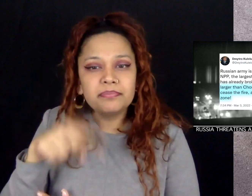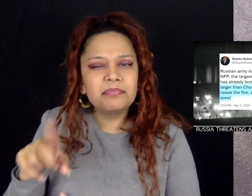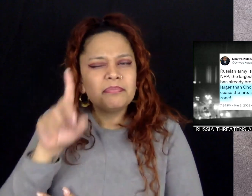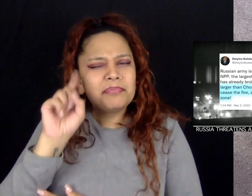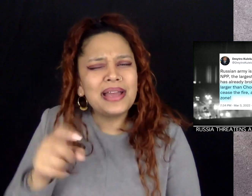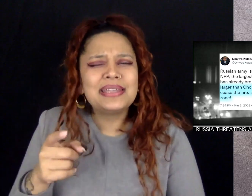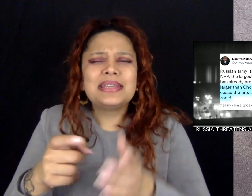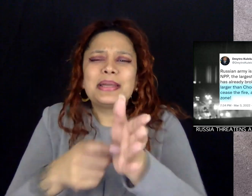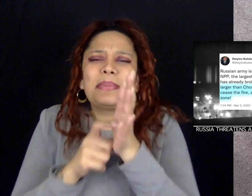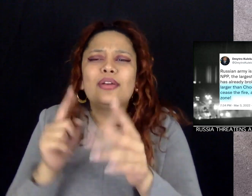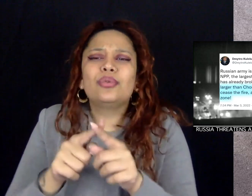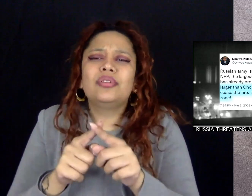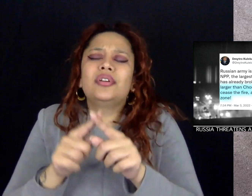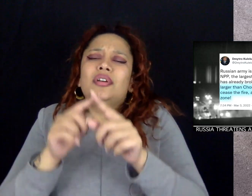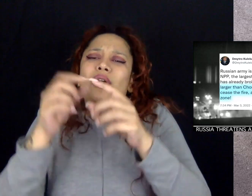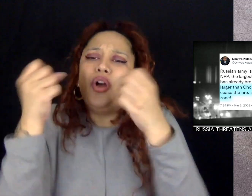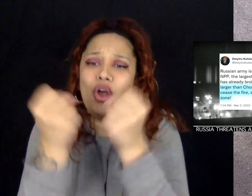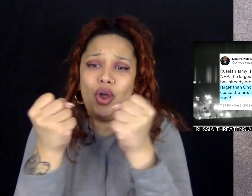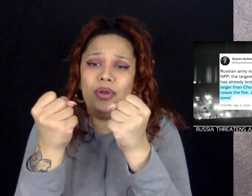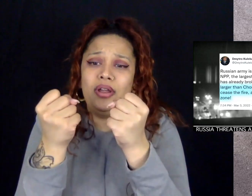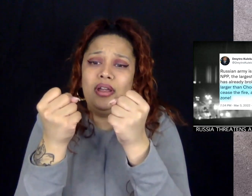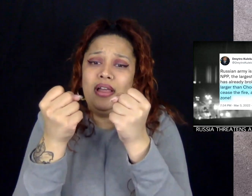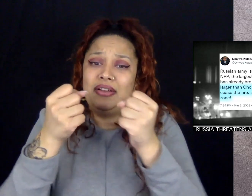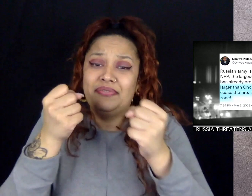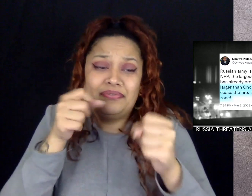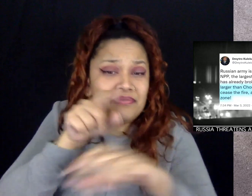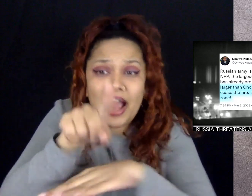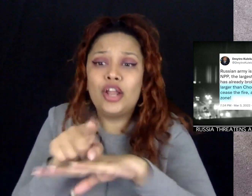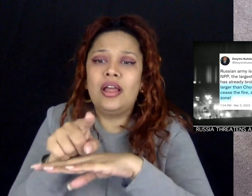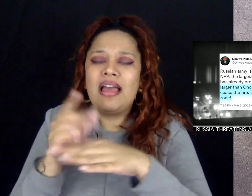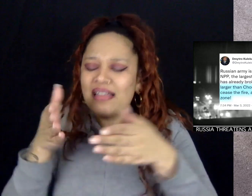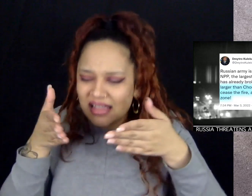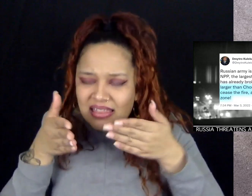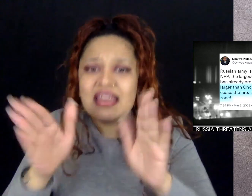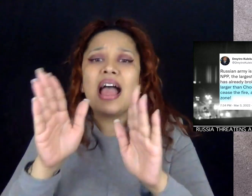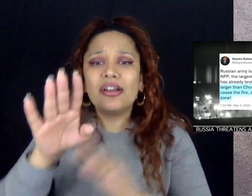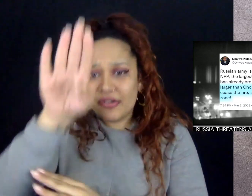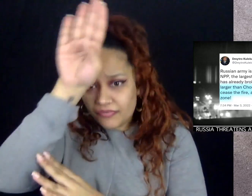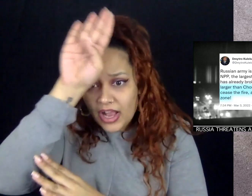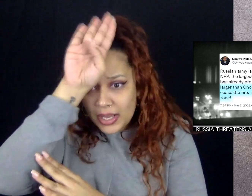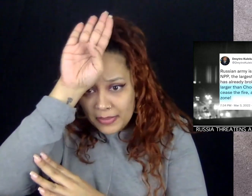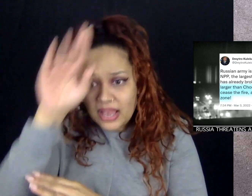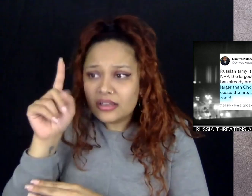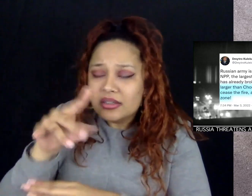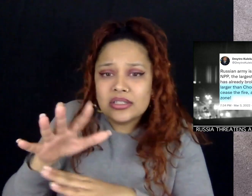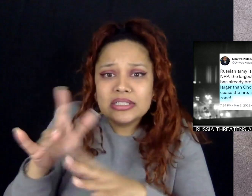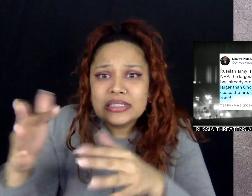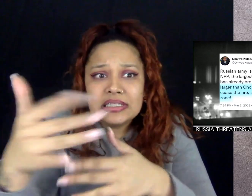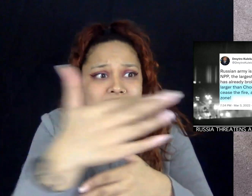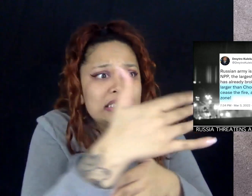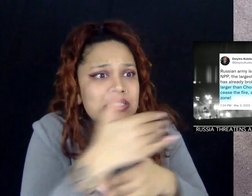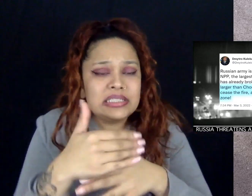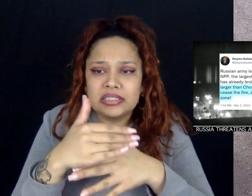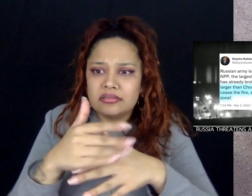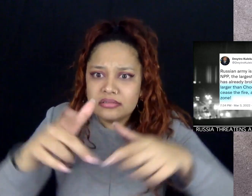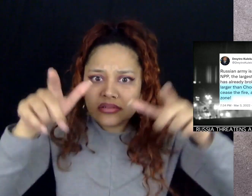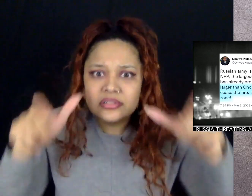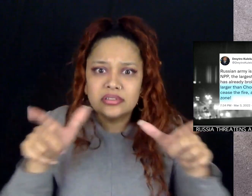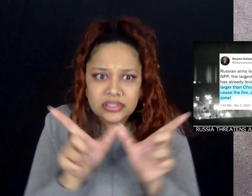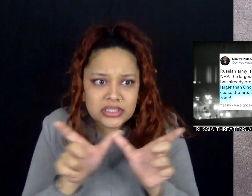Russians must immediately cease the fire and allow firefighters to establish a security zone